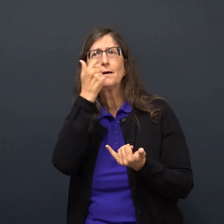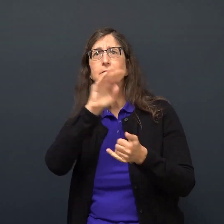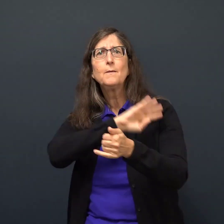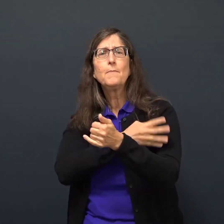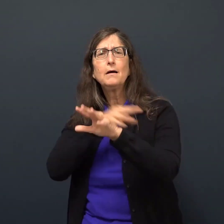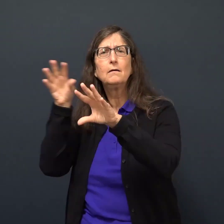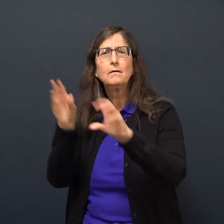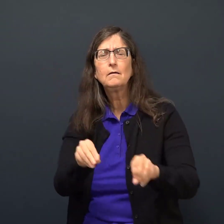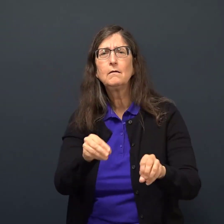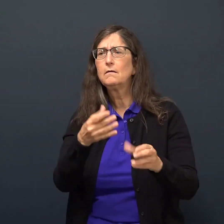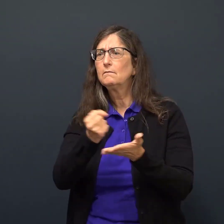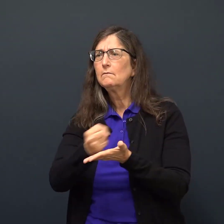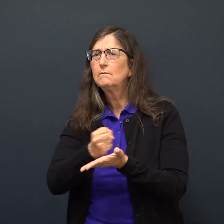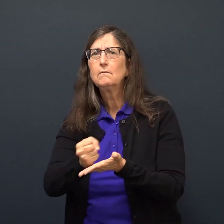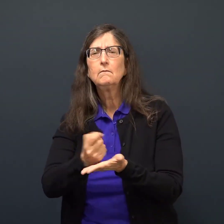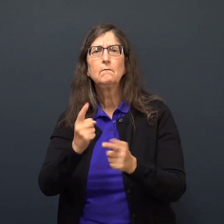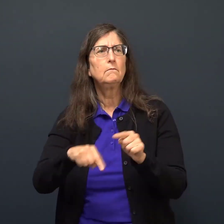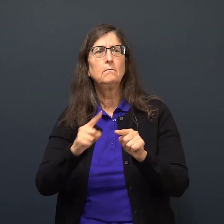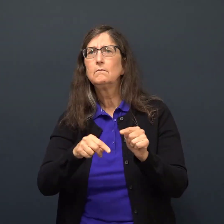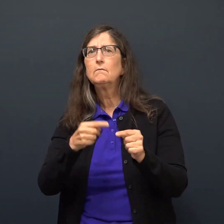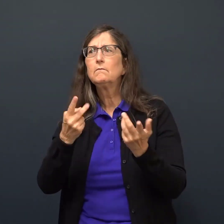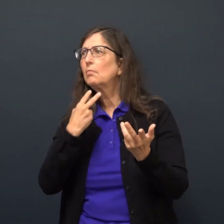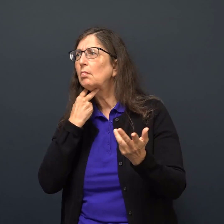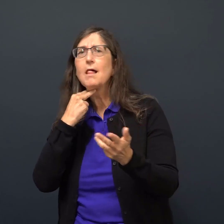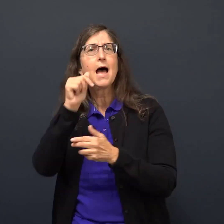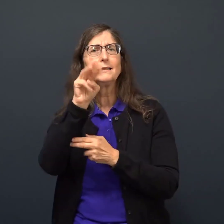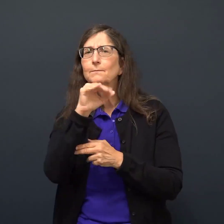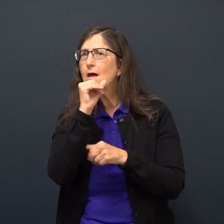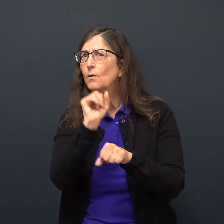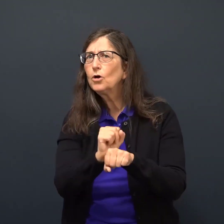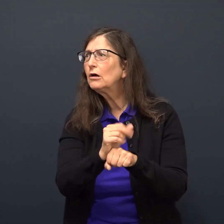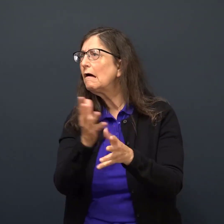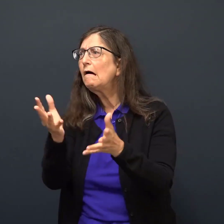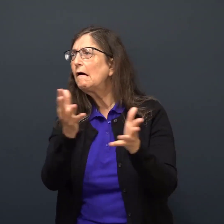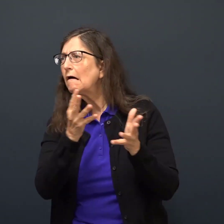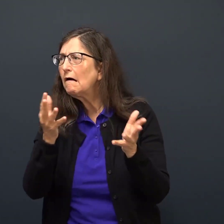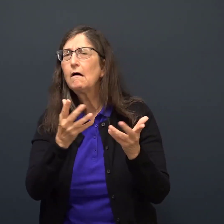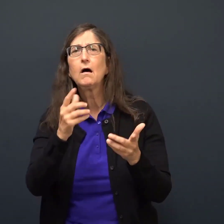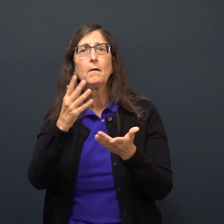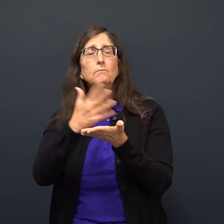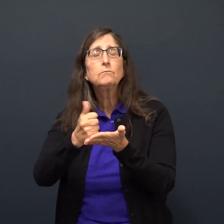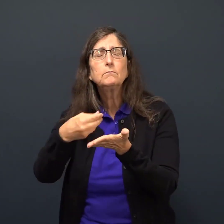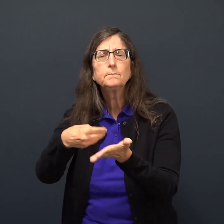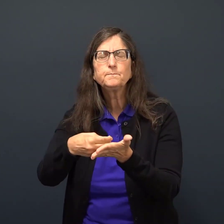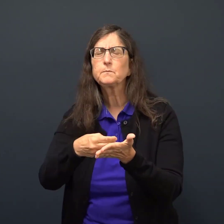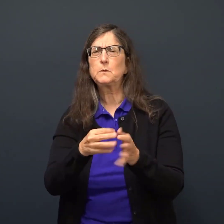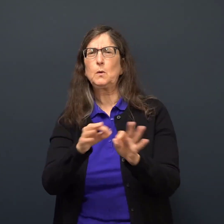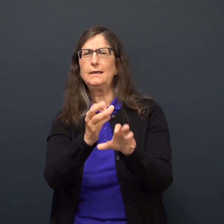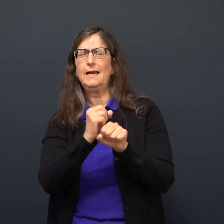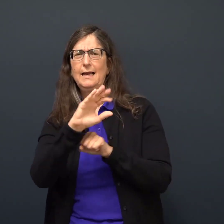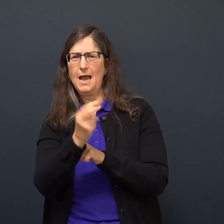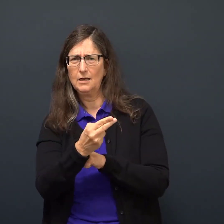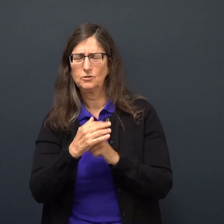Credit card and ATM machines will not work during power outages, or the machines might be out of cash.